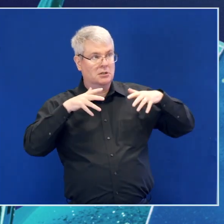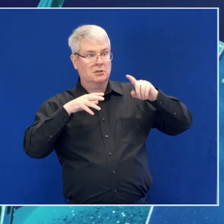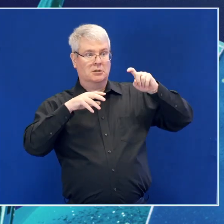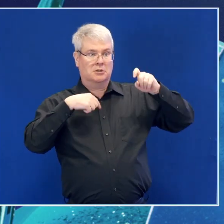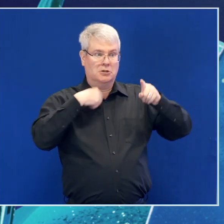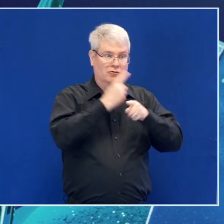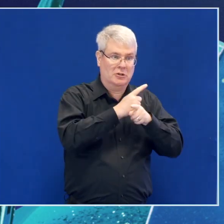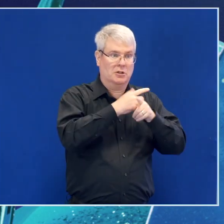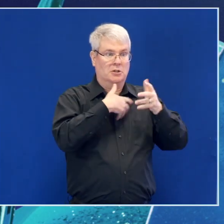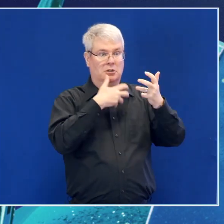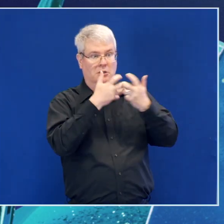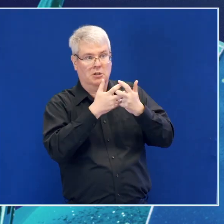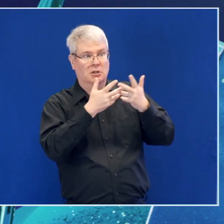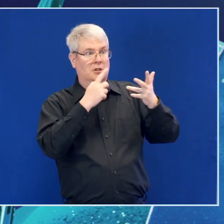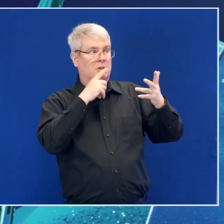It's incredible.